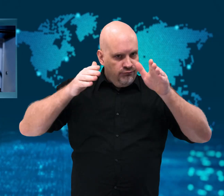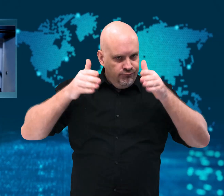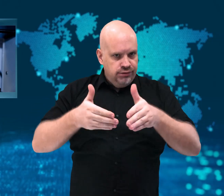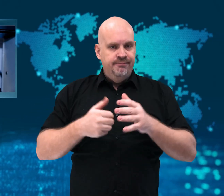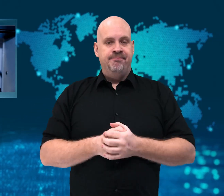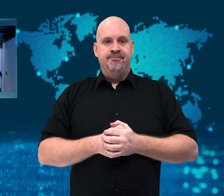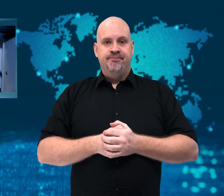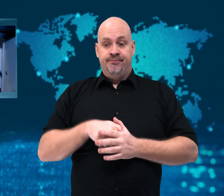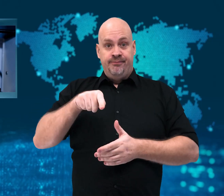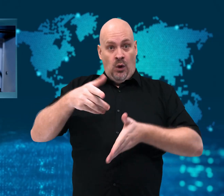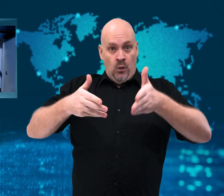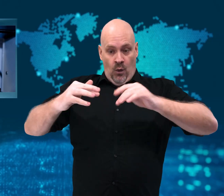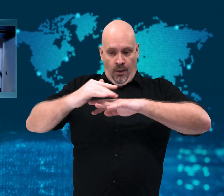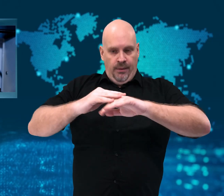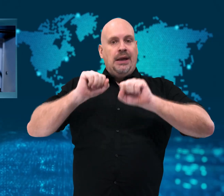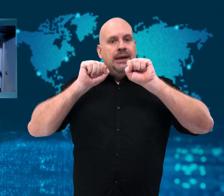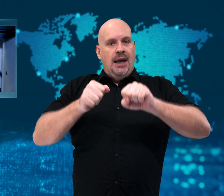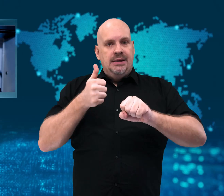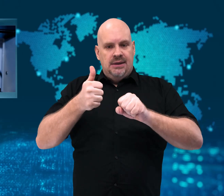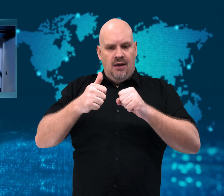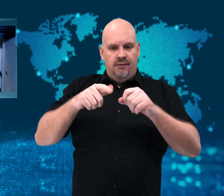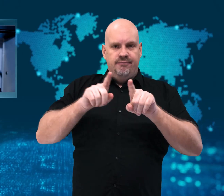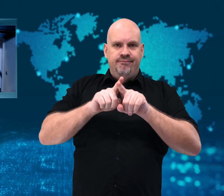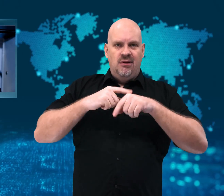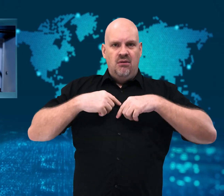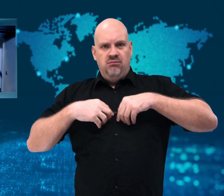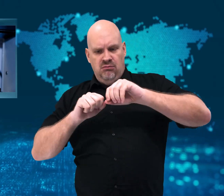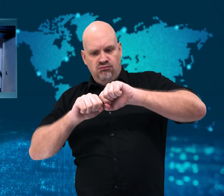and work together in groups.